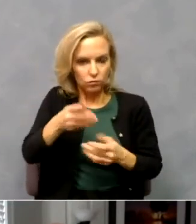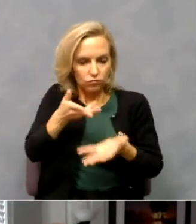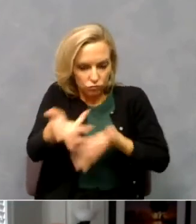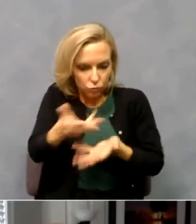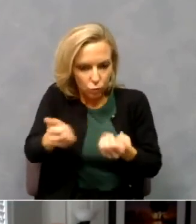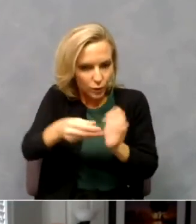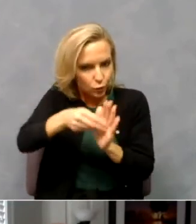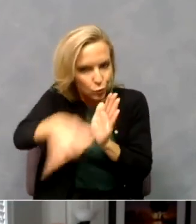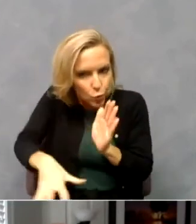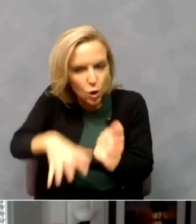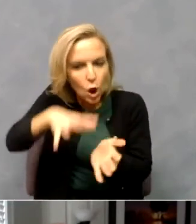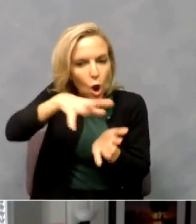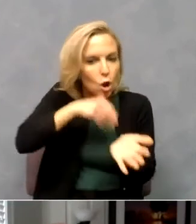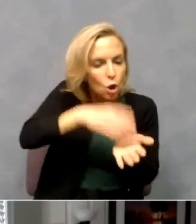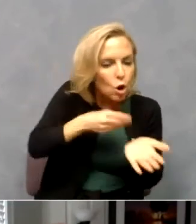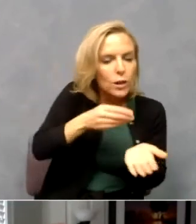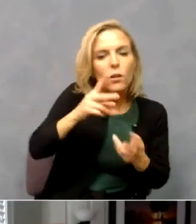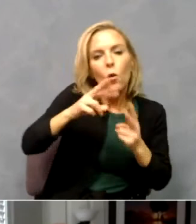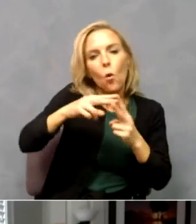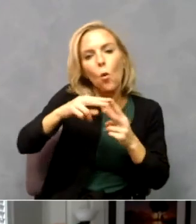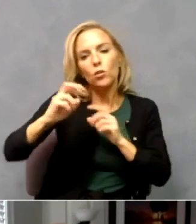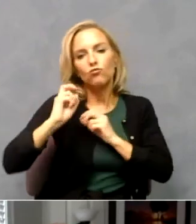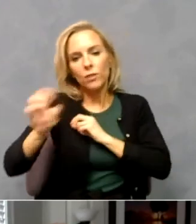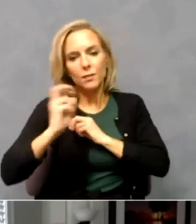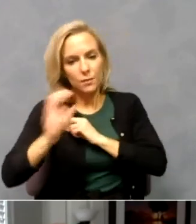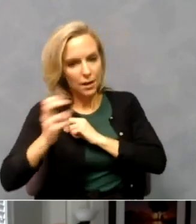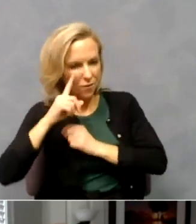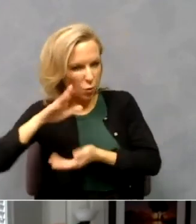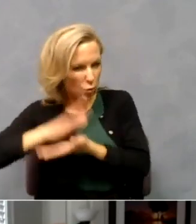the transportation role with school Busses would be included in this